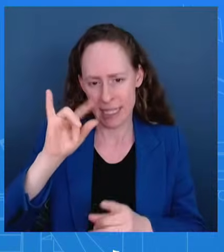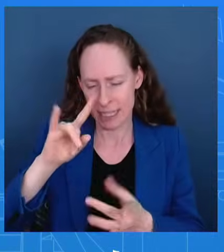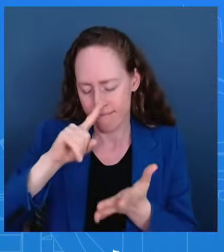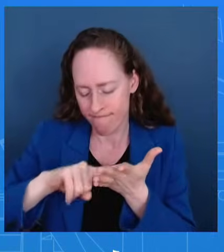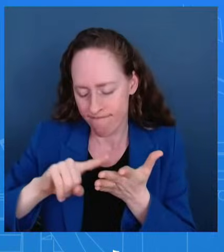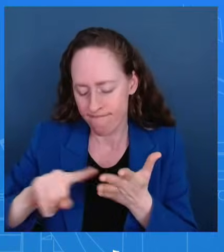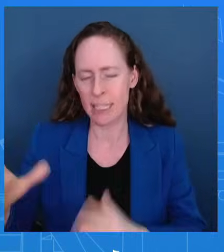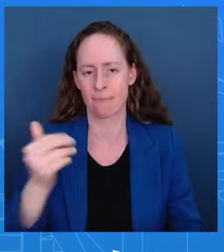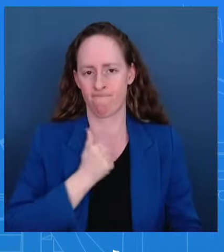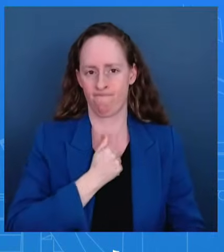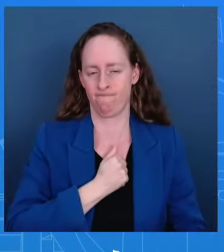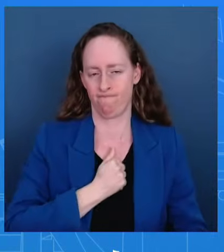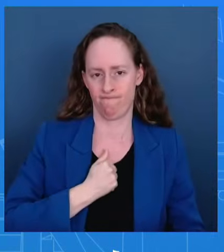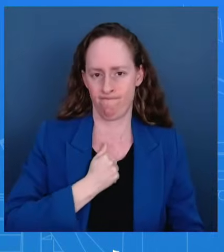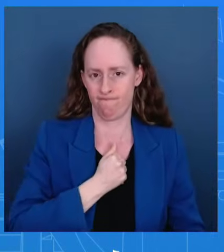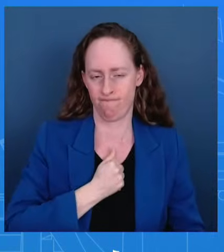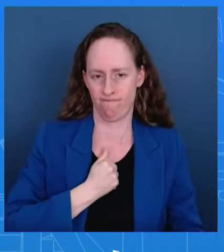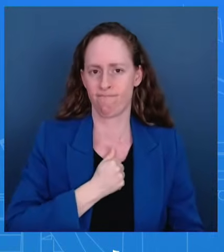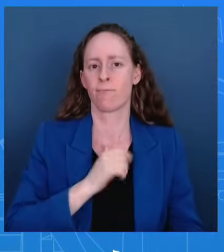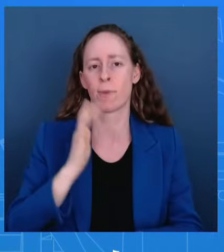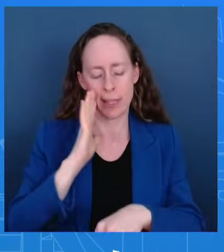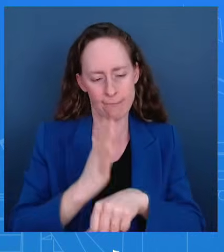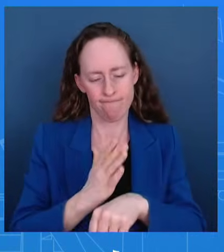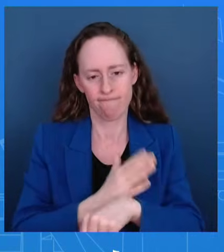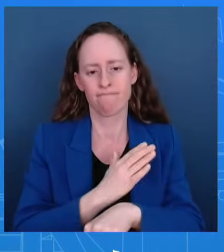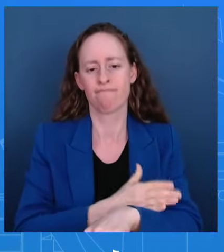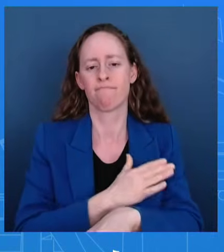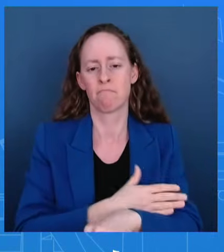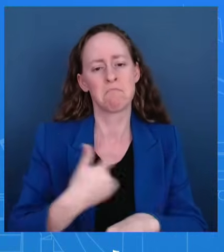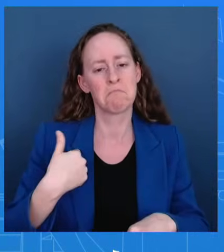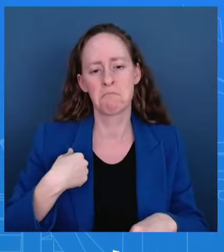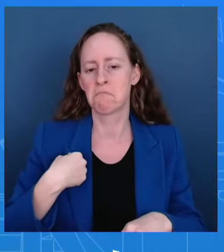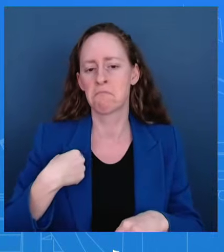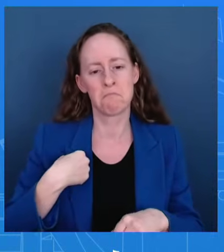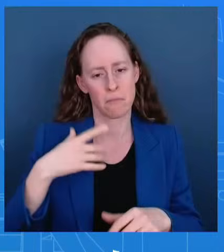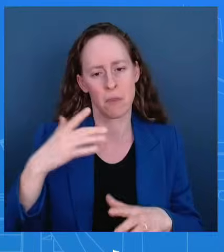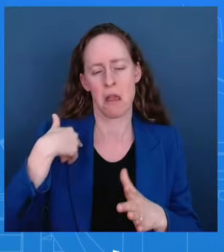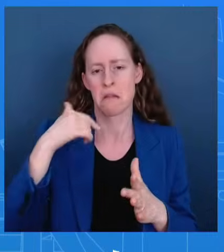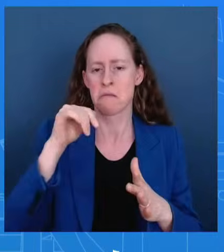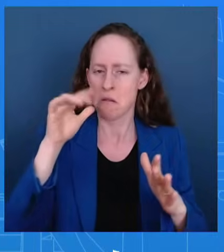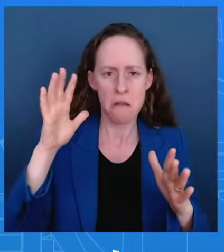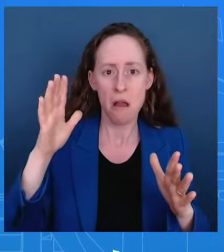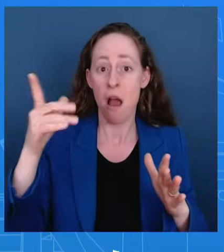We are not worried about the Israelis striking the convoys of trucks that are coming off of that pier.